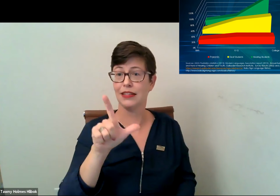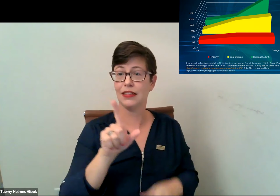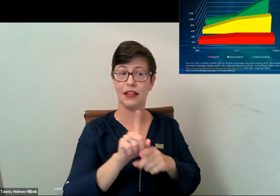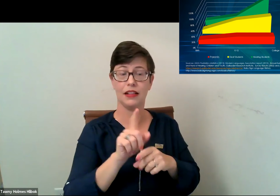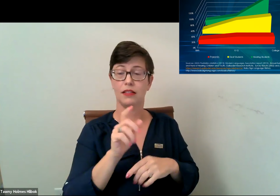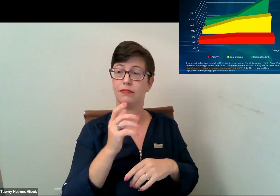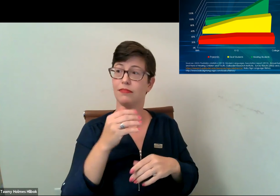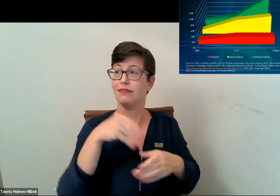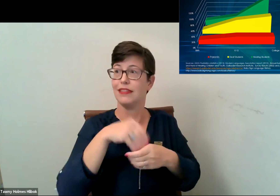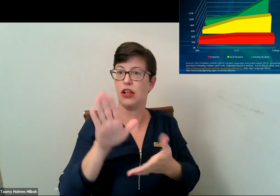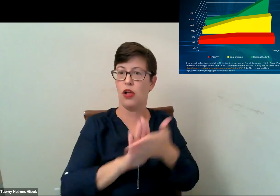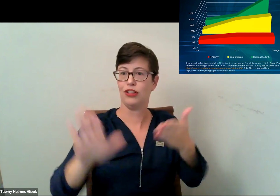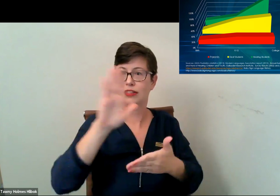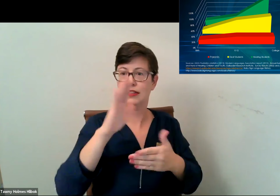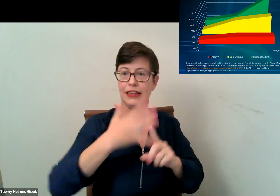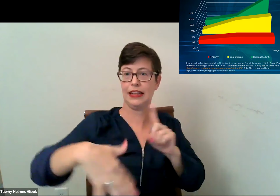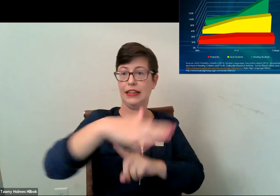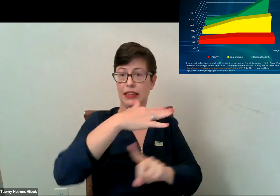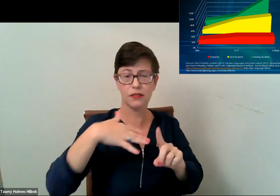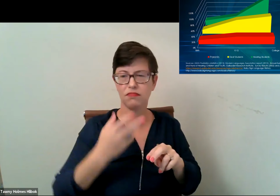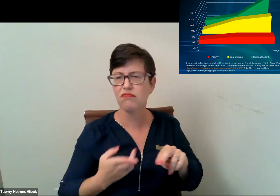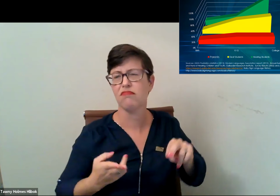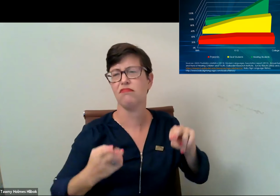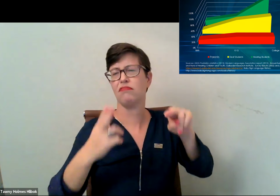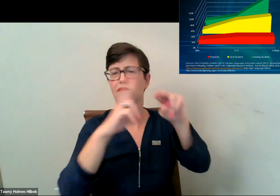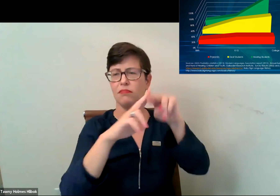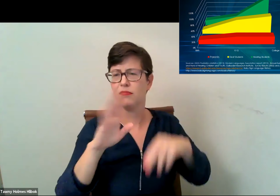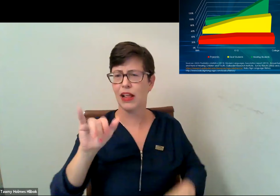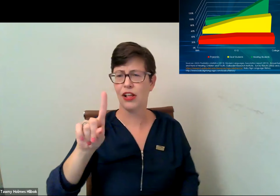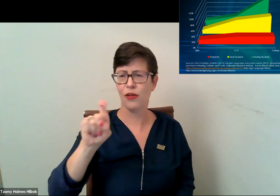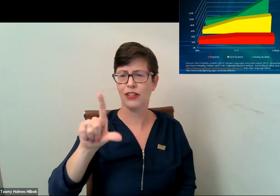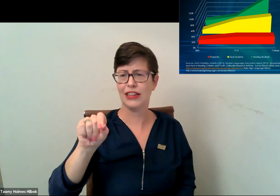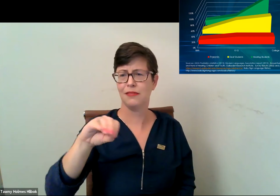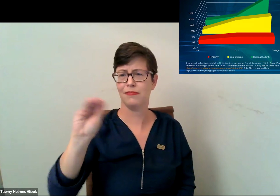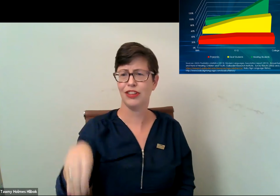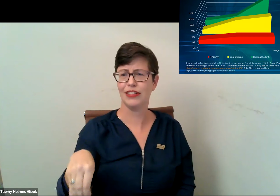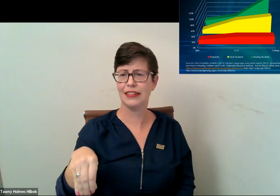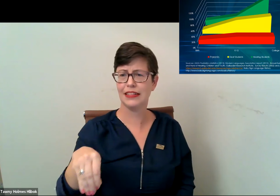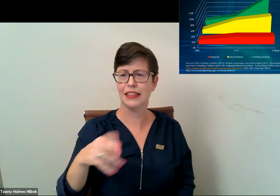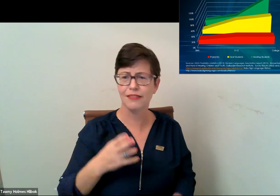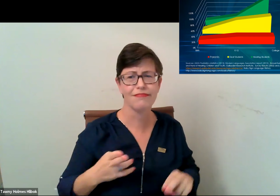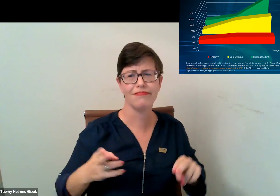who access to learn American sign language within the College environment jumps exponentially 220%.